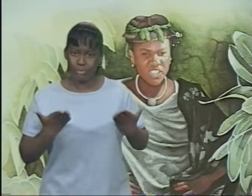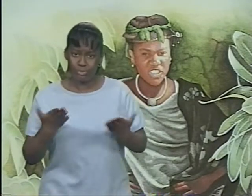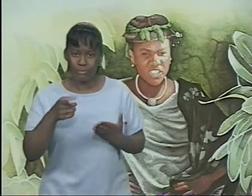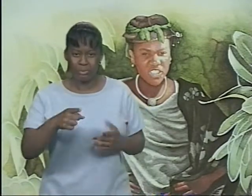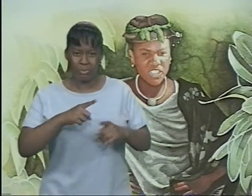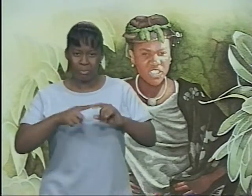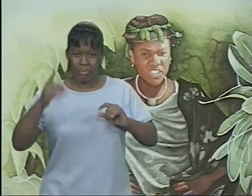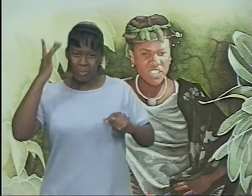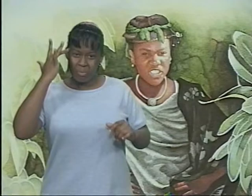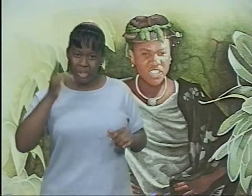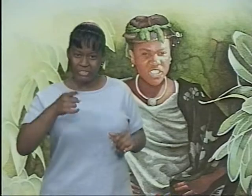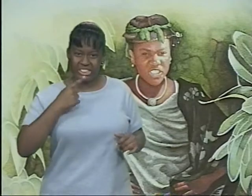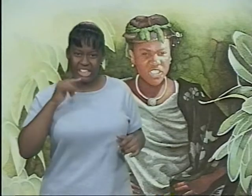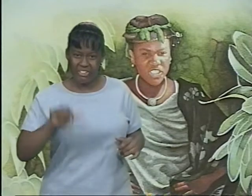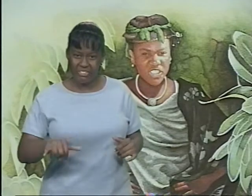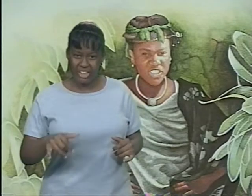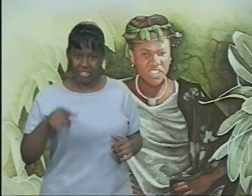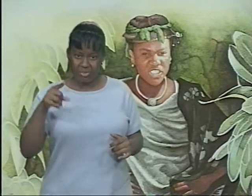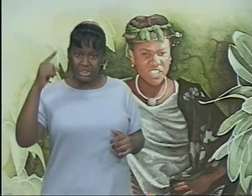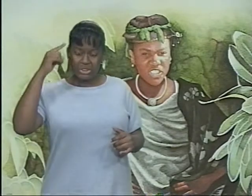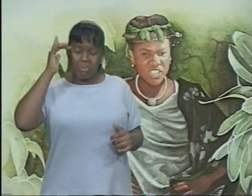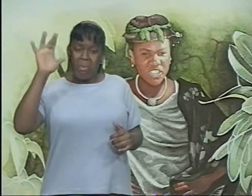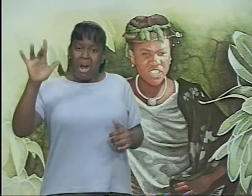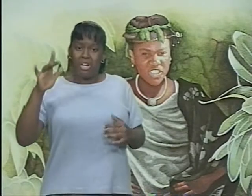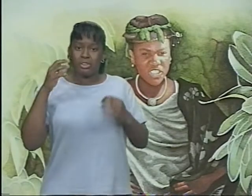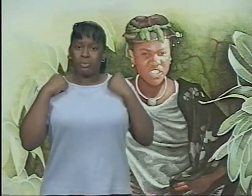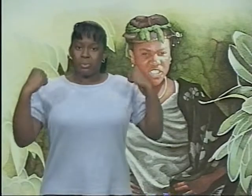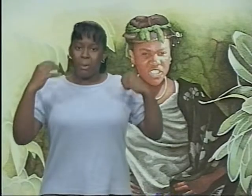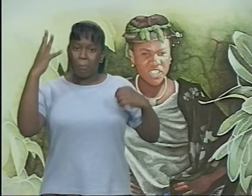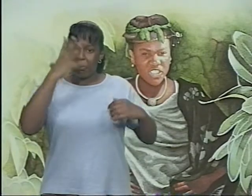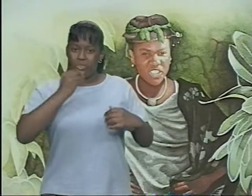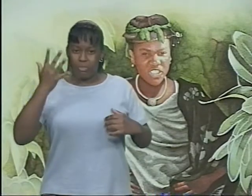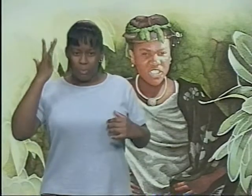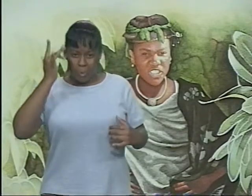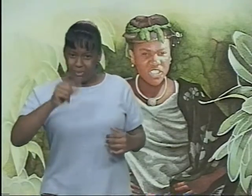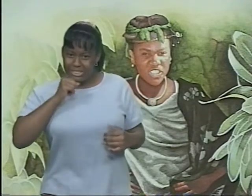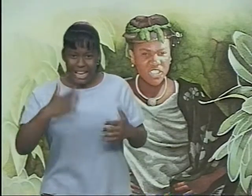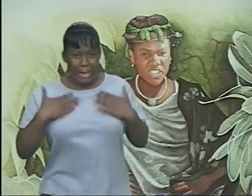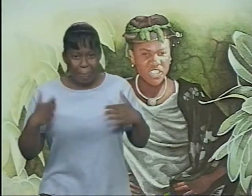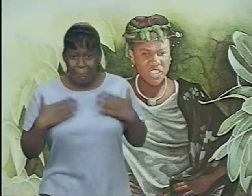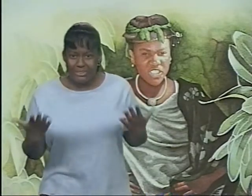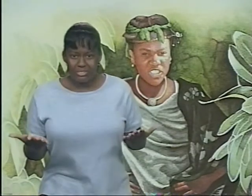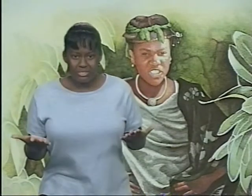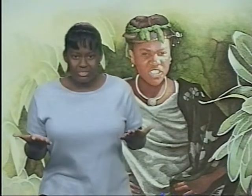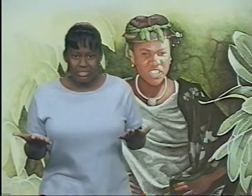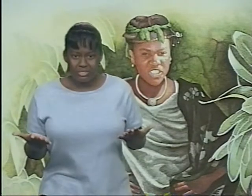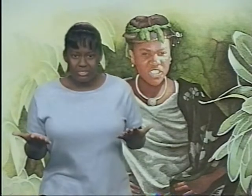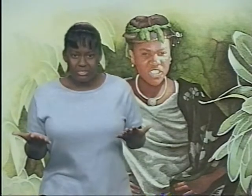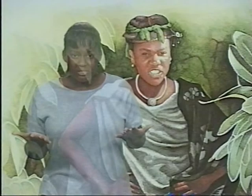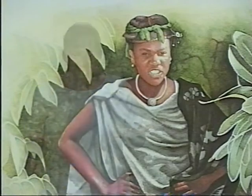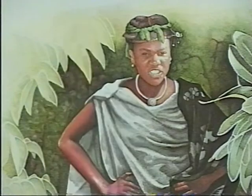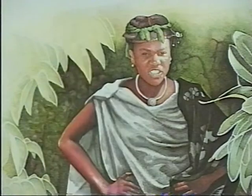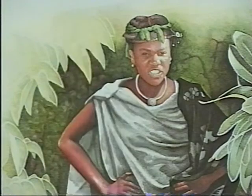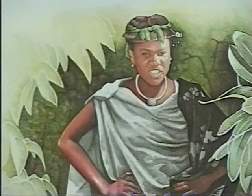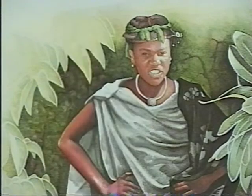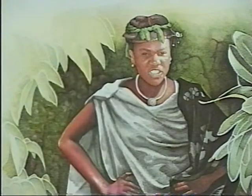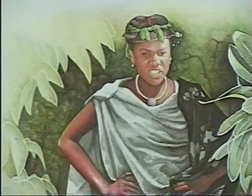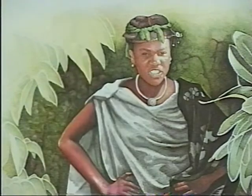and you will be a servant in my household." "If that should come to pass," Nyasha responded, "I will be pleased to serve you.